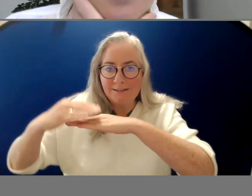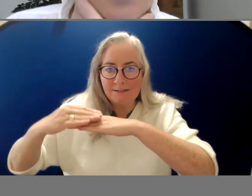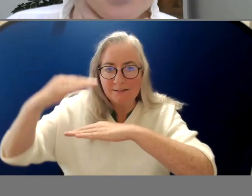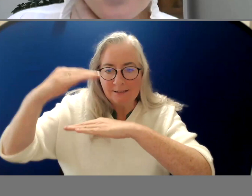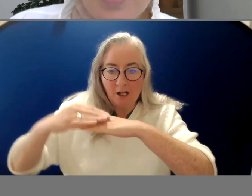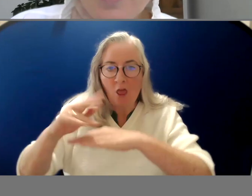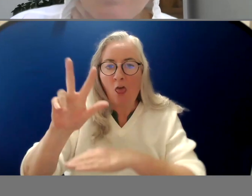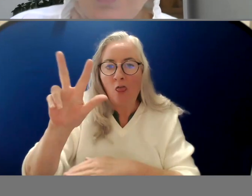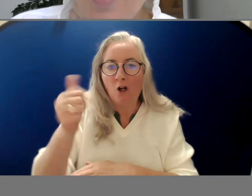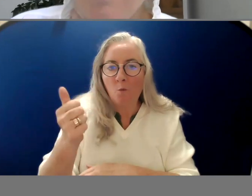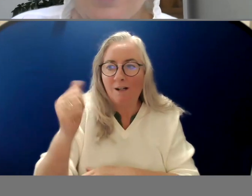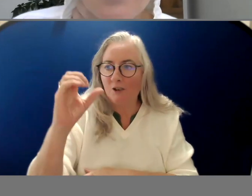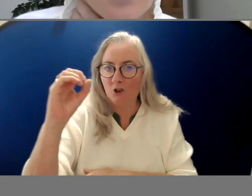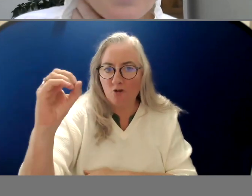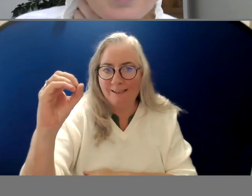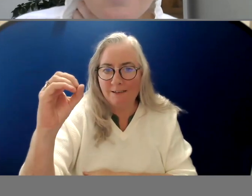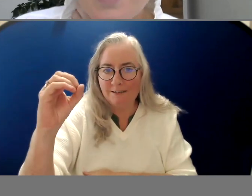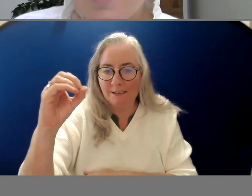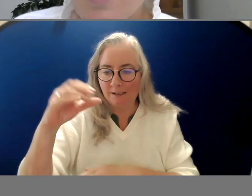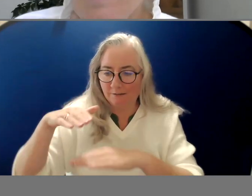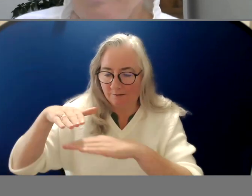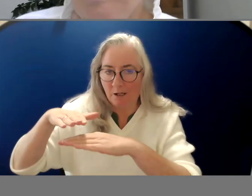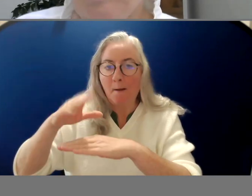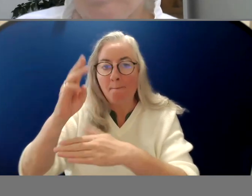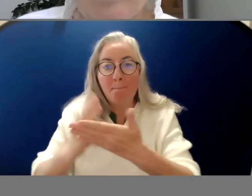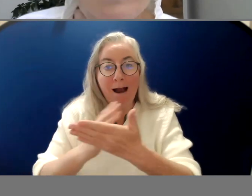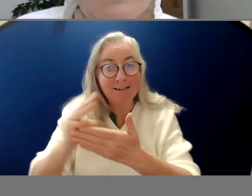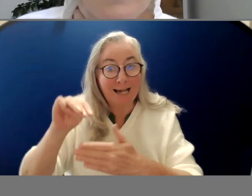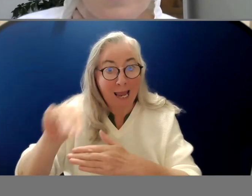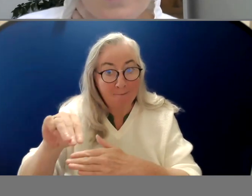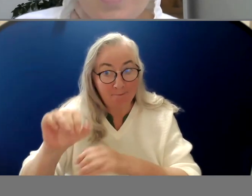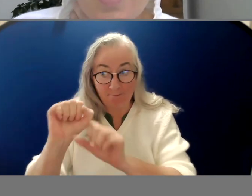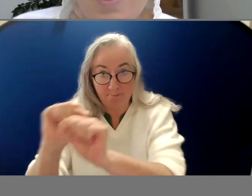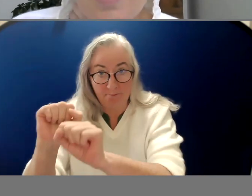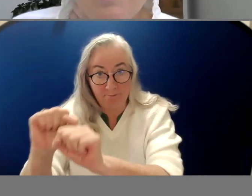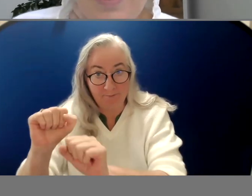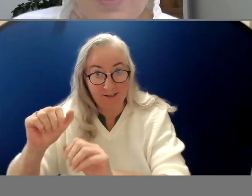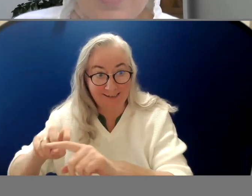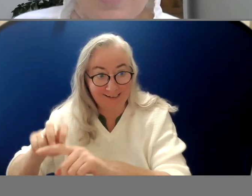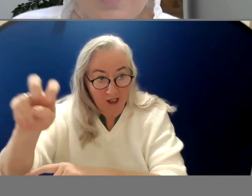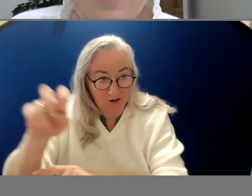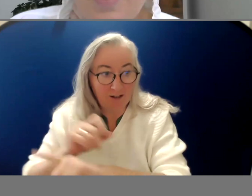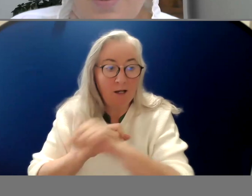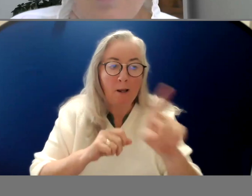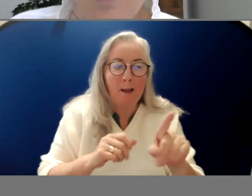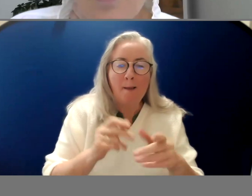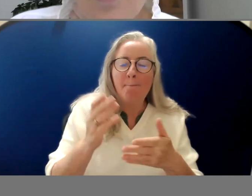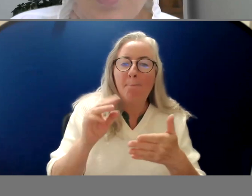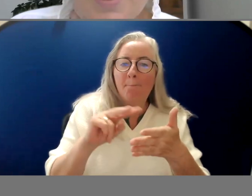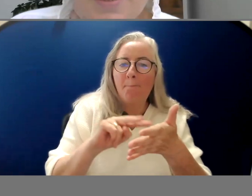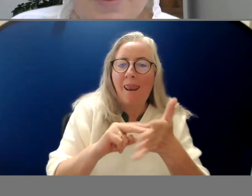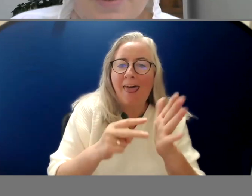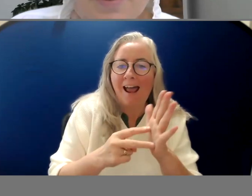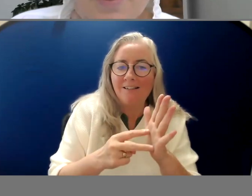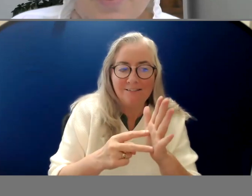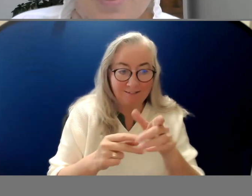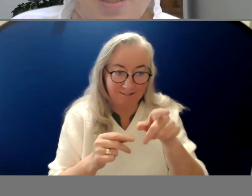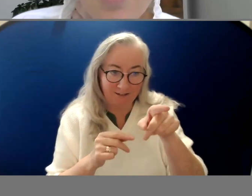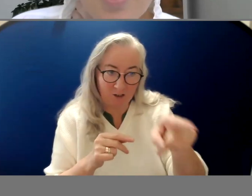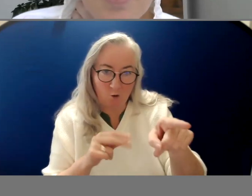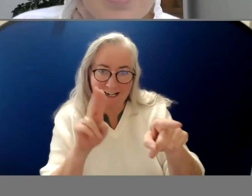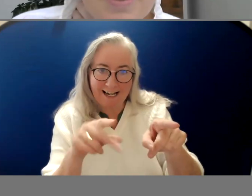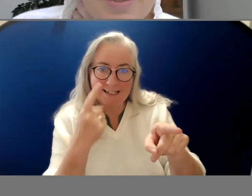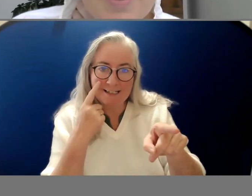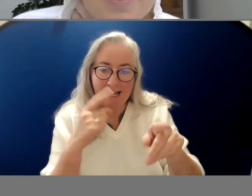31 degree pitch for part m stairs and in plan we're seeing there that there's a handrail both sides